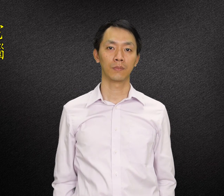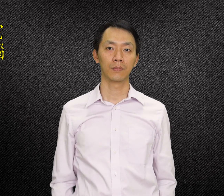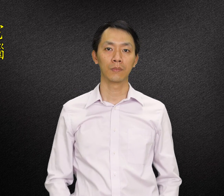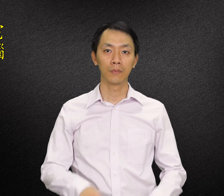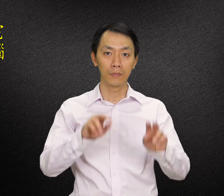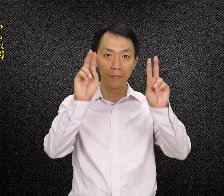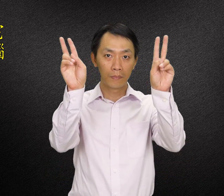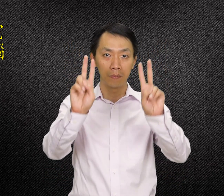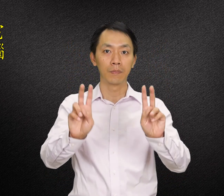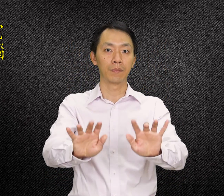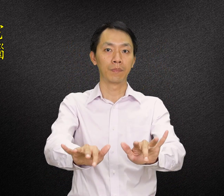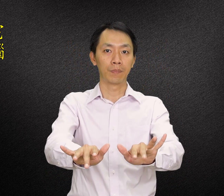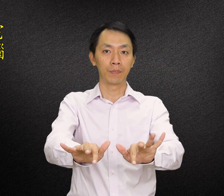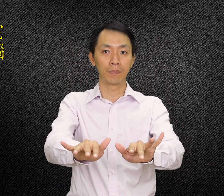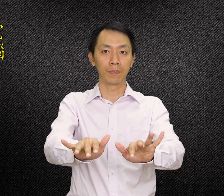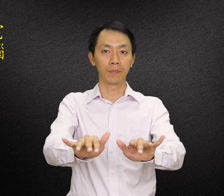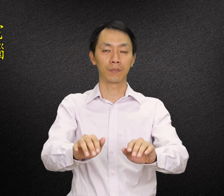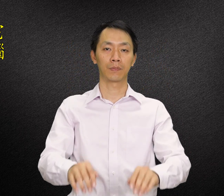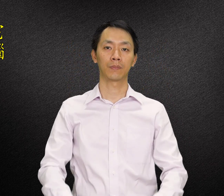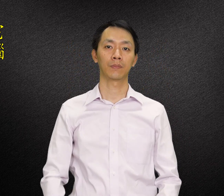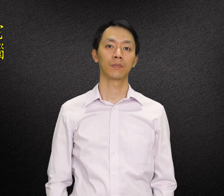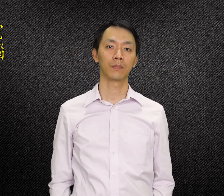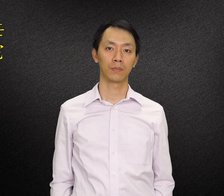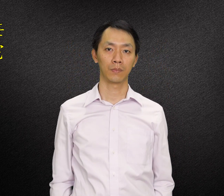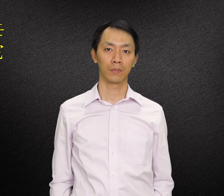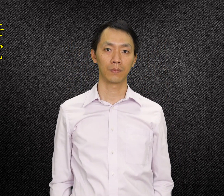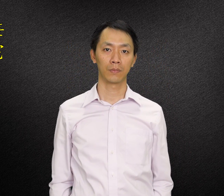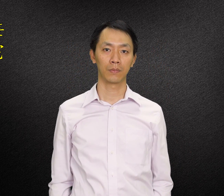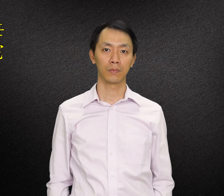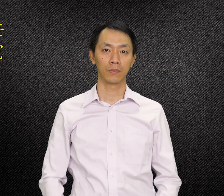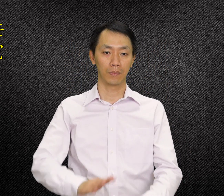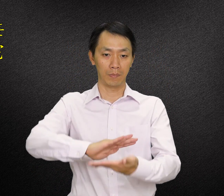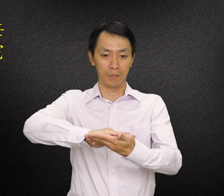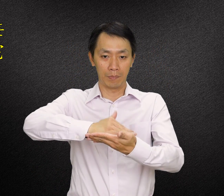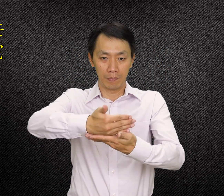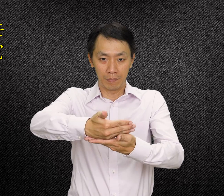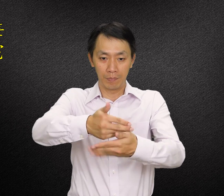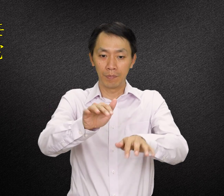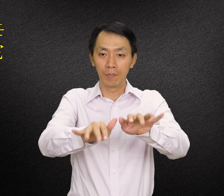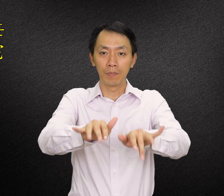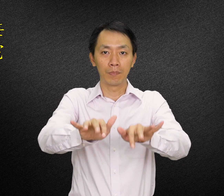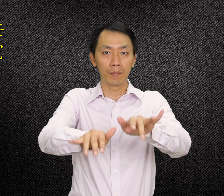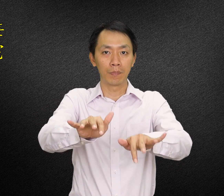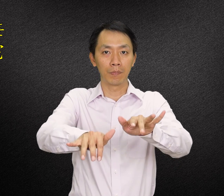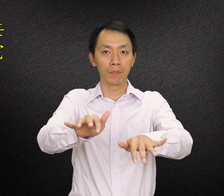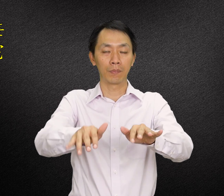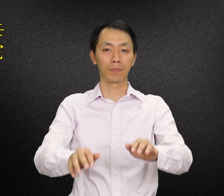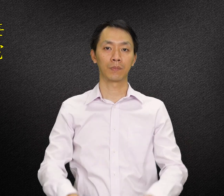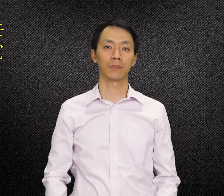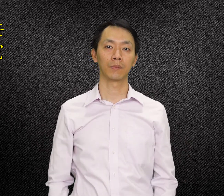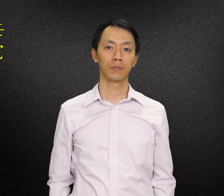computer (electric + type) laptop (flip up + type)